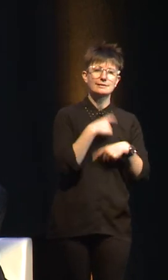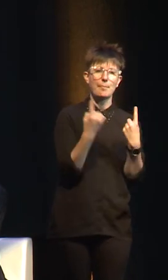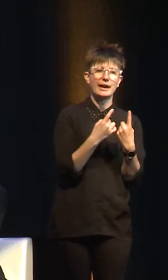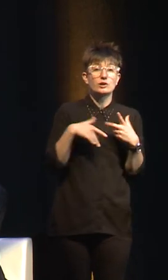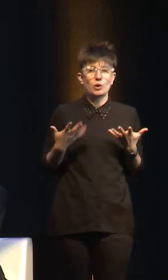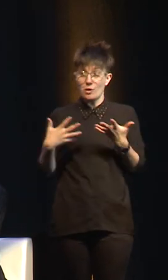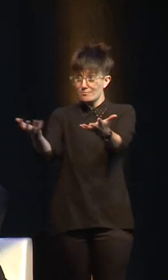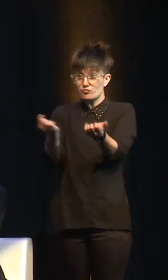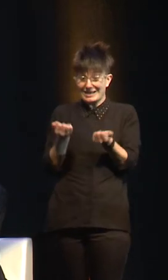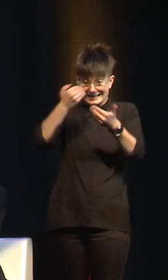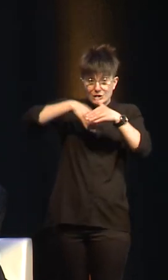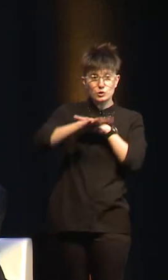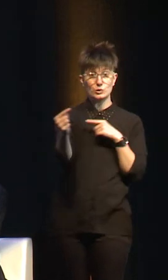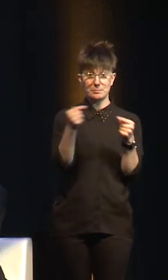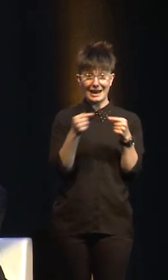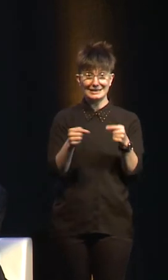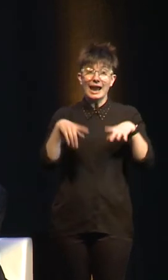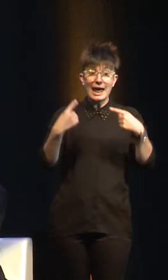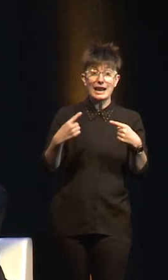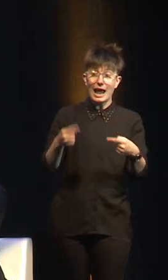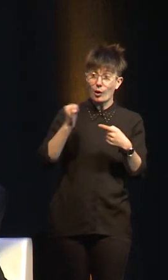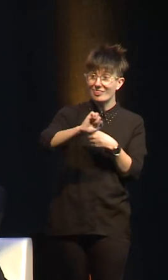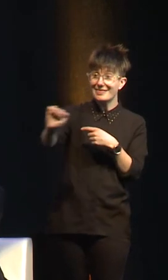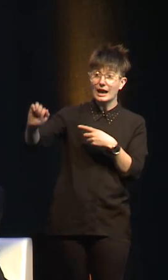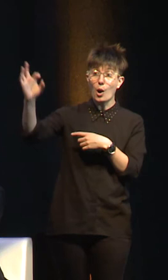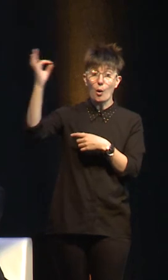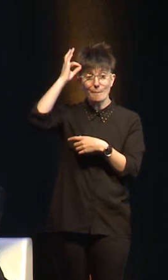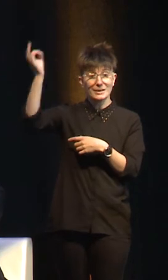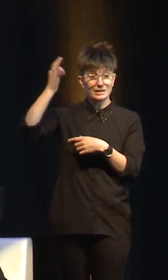debate and allow them to help you make better decisions, not just like play with it you